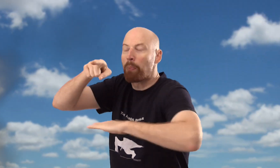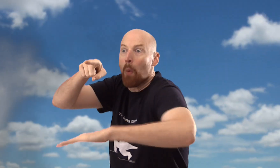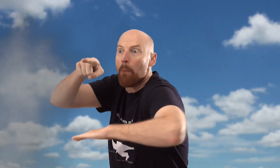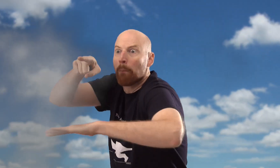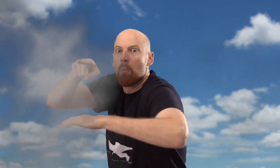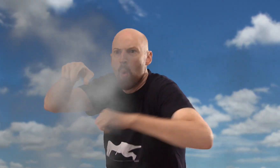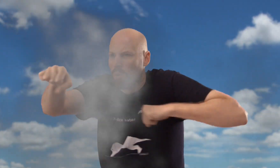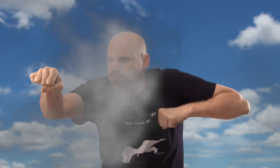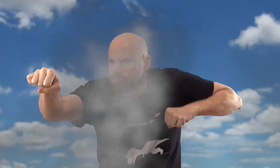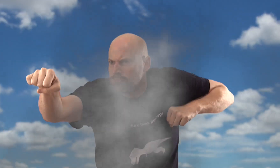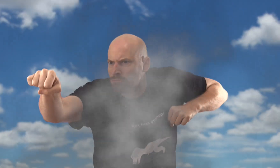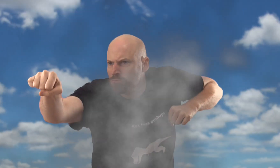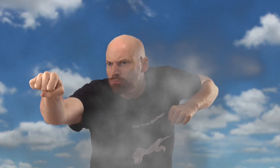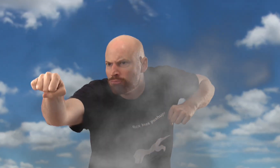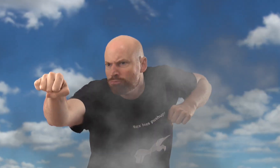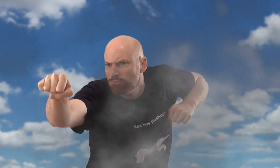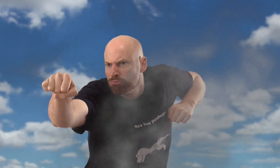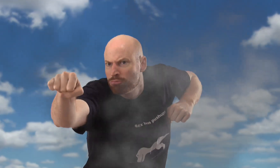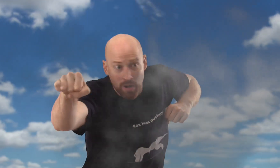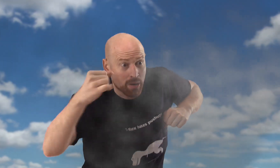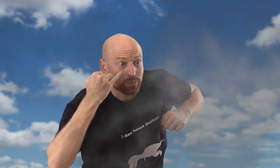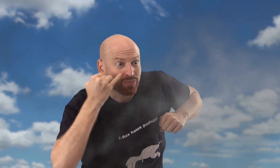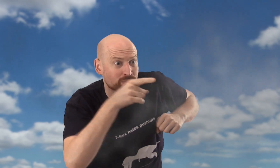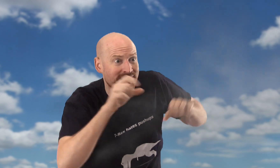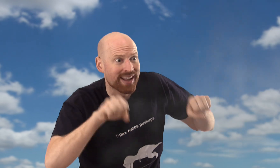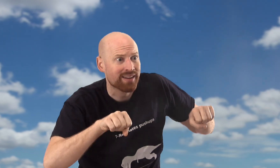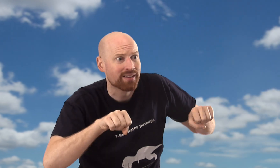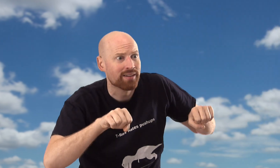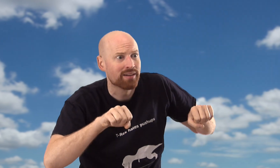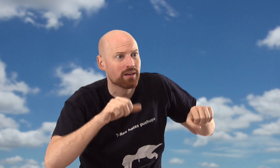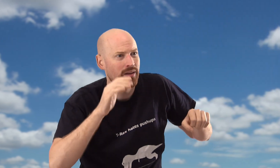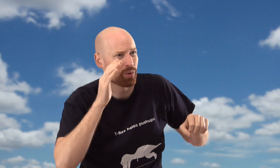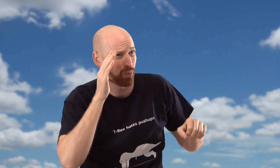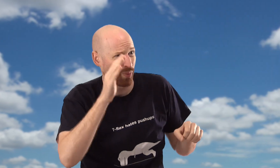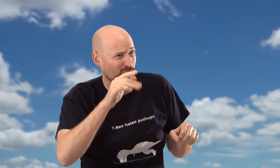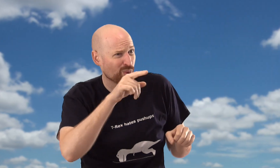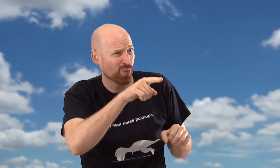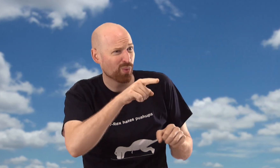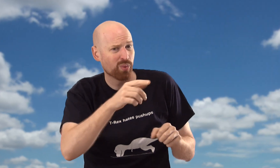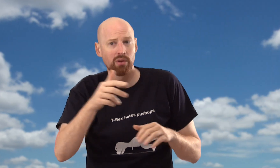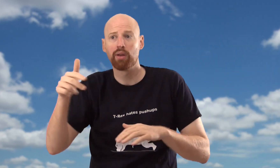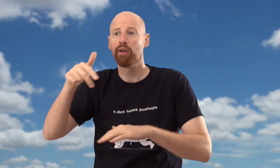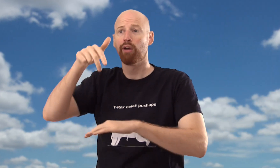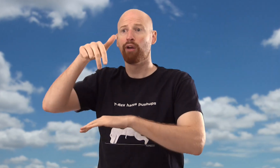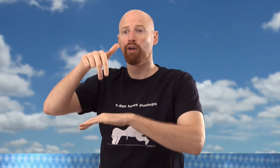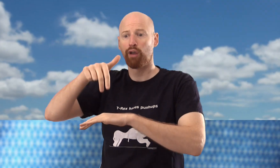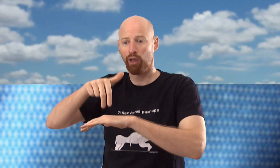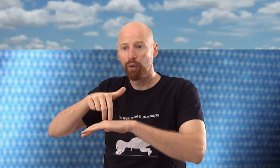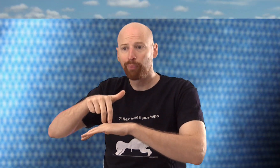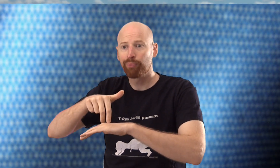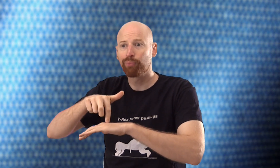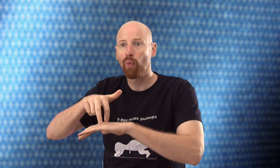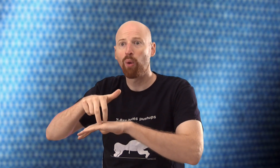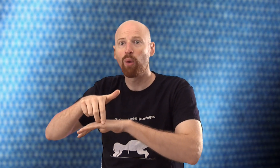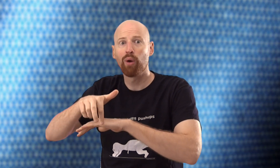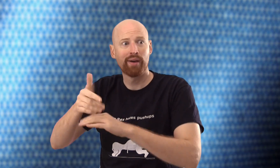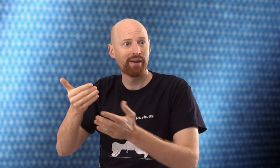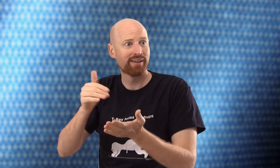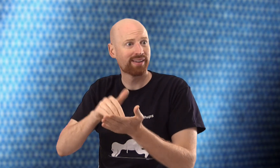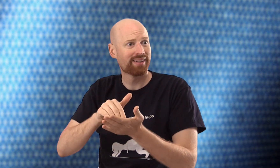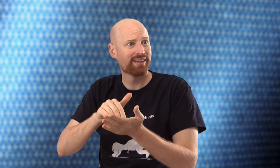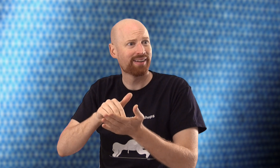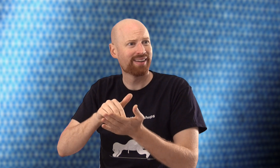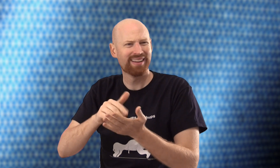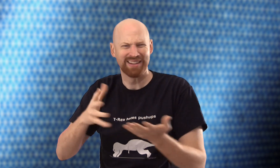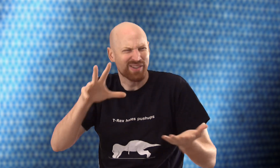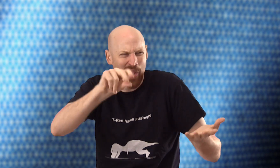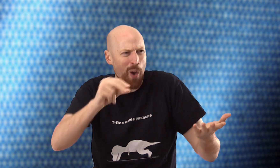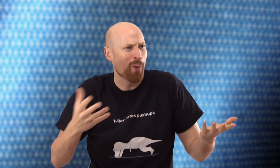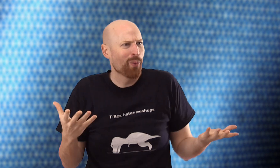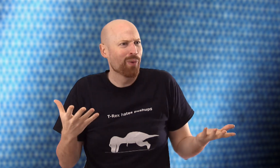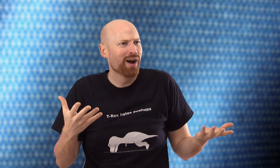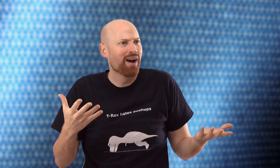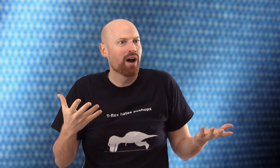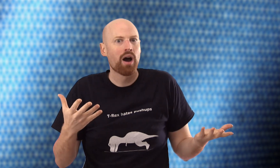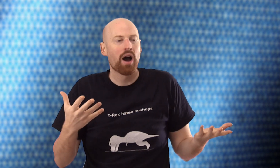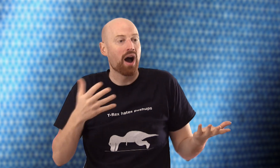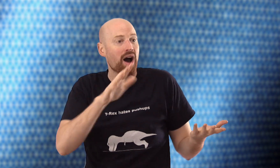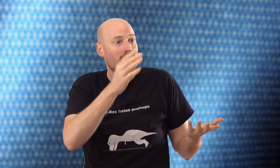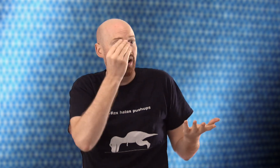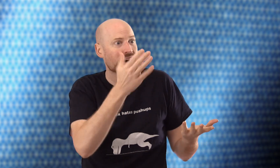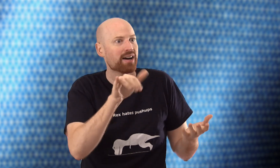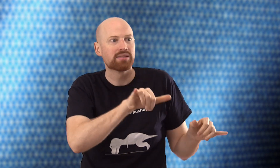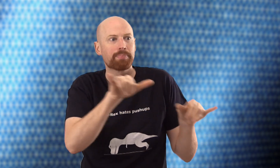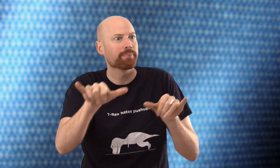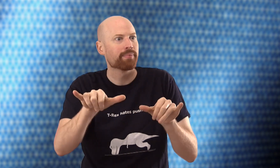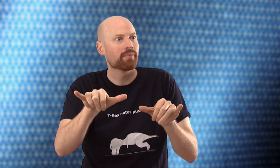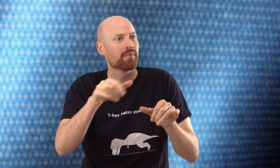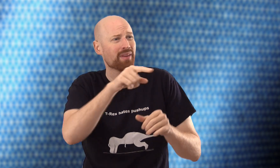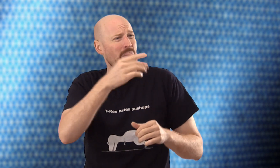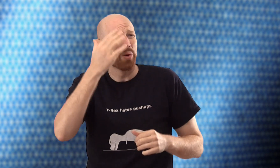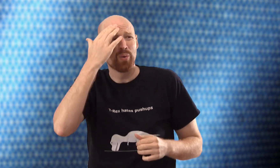you could fly...seriously - if you could FLY...would you ever walk again?" Of course not! That's what this is.